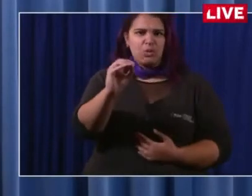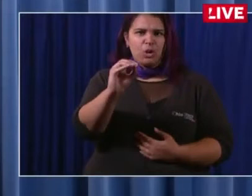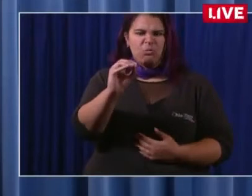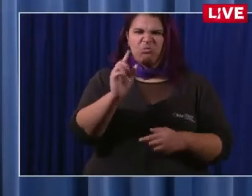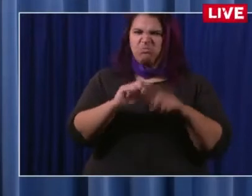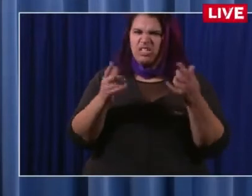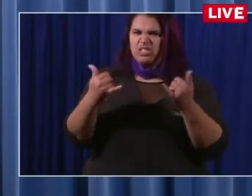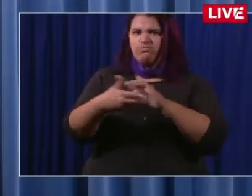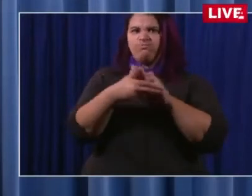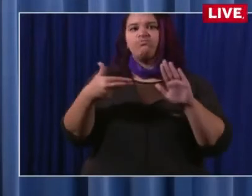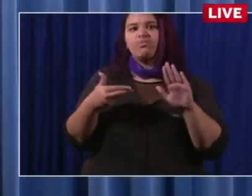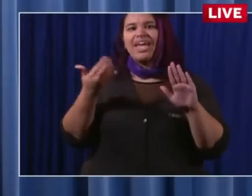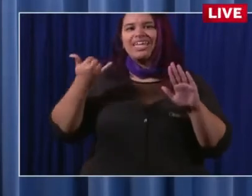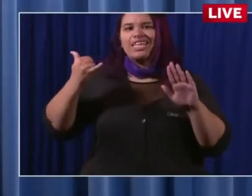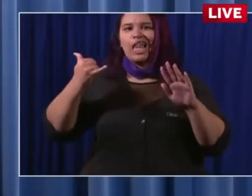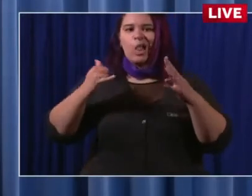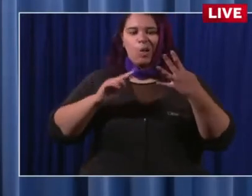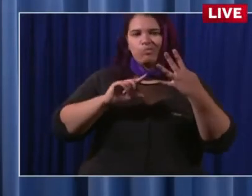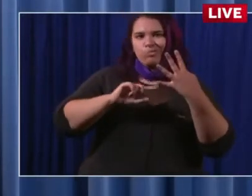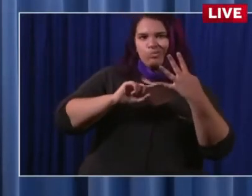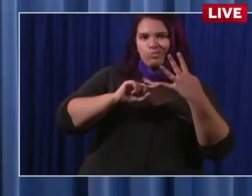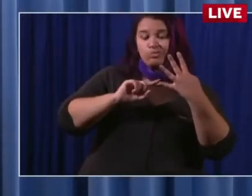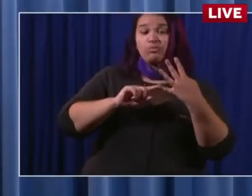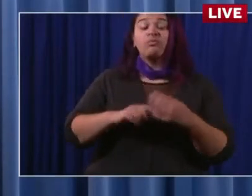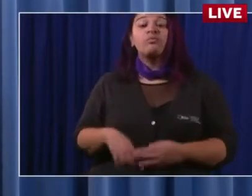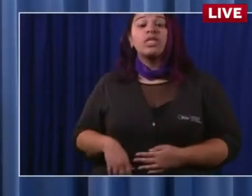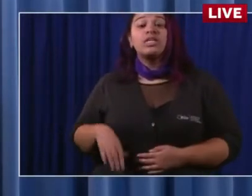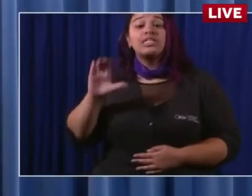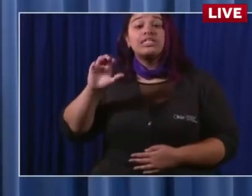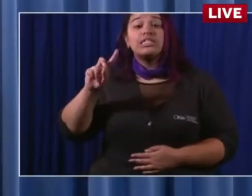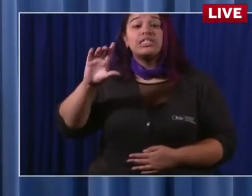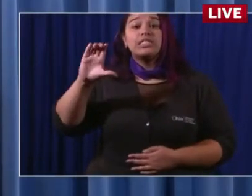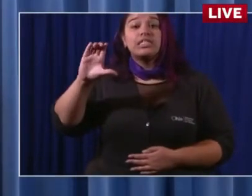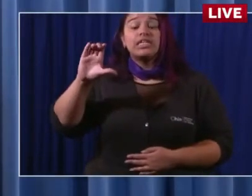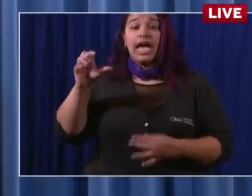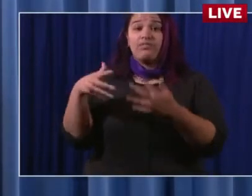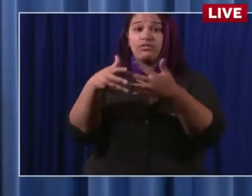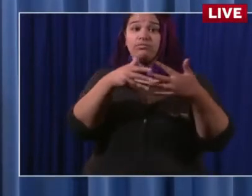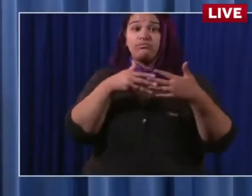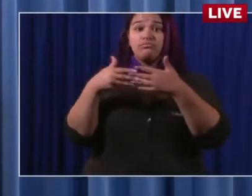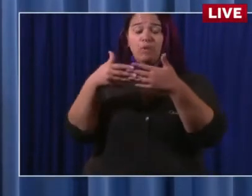THEY HAVE SEEN DECLINING HOSPITALIZATIONS AND ALMOST NO DEATHS, YET LAYER IN COVIELLO.